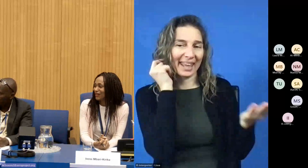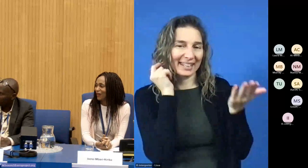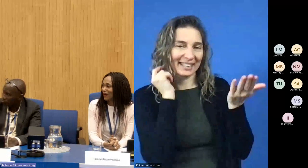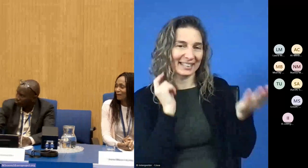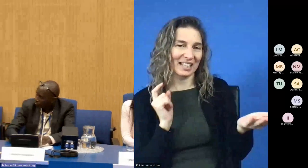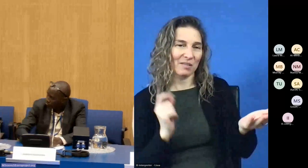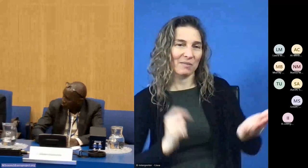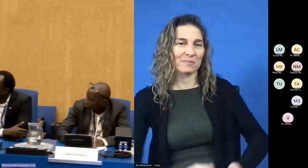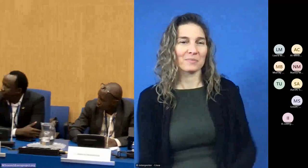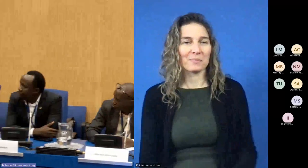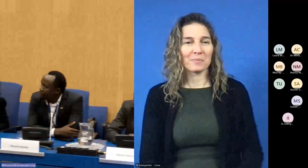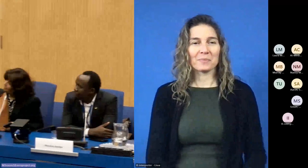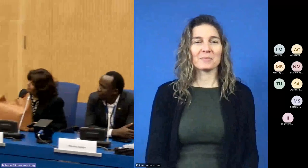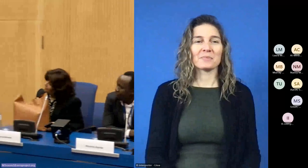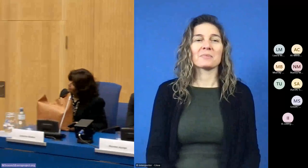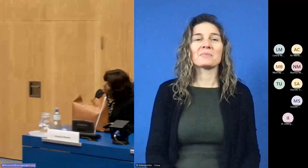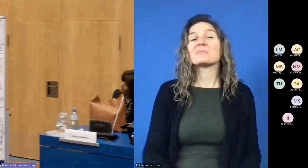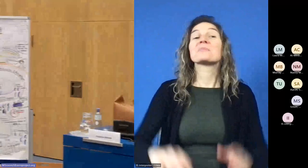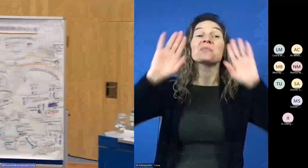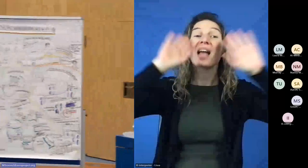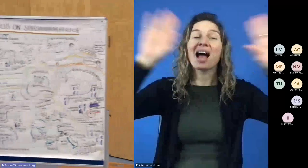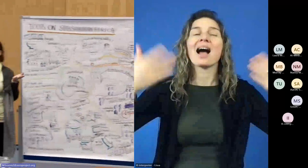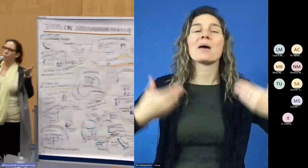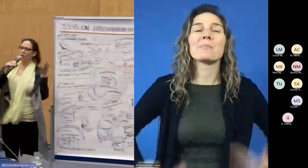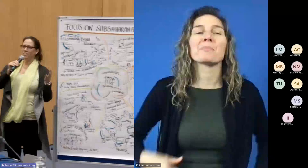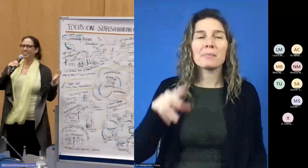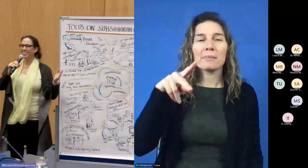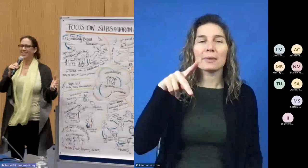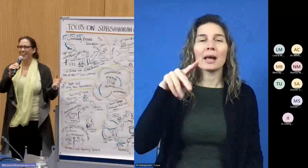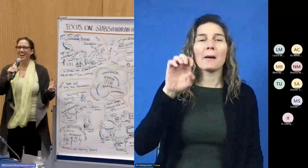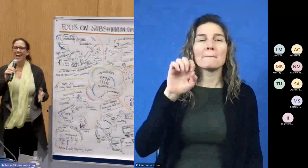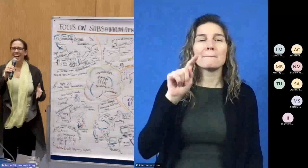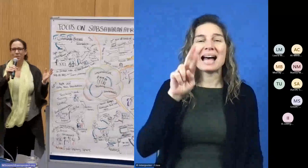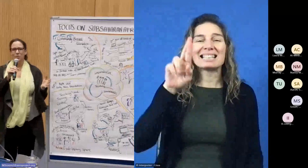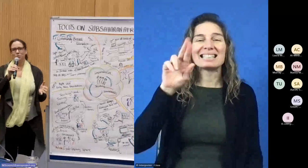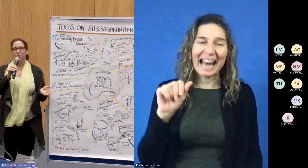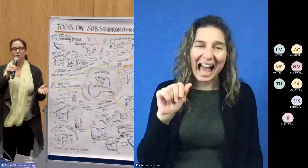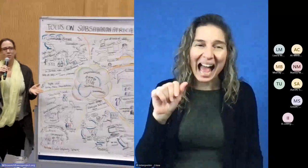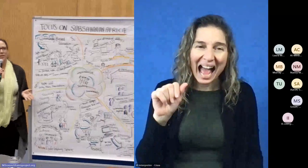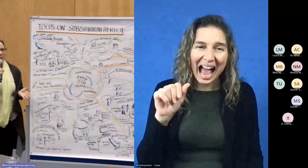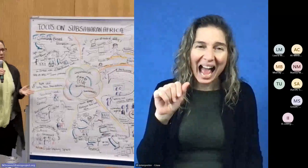My name is Petra, those of you who just walked in and those who have been here